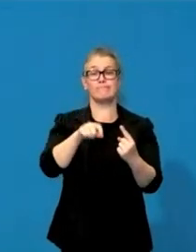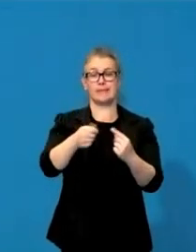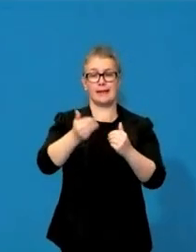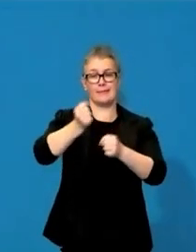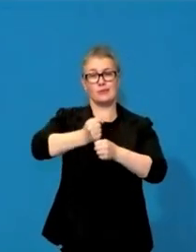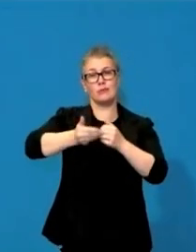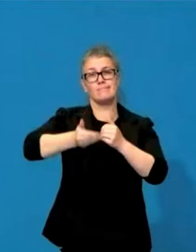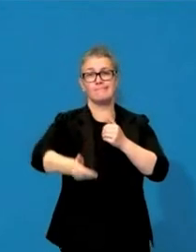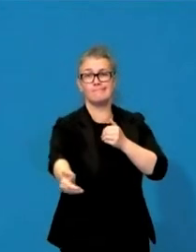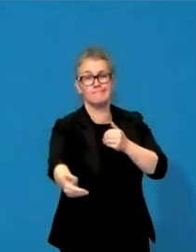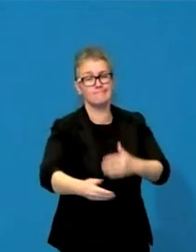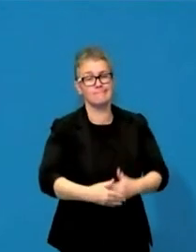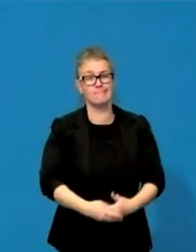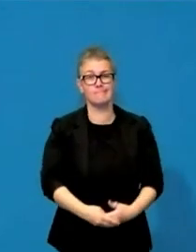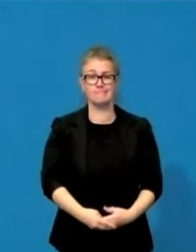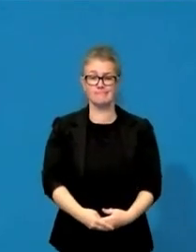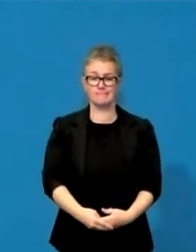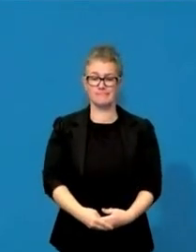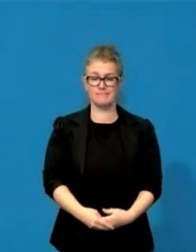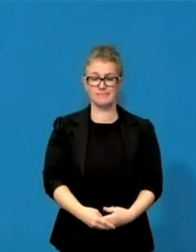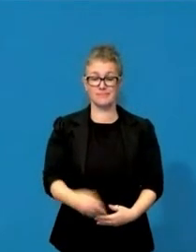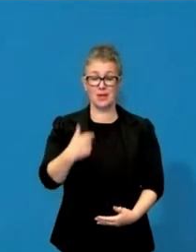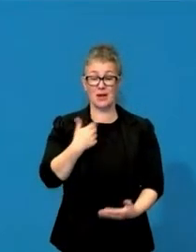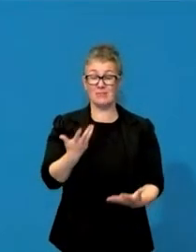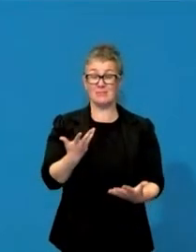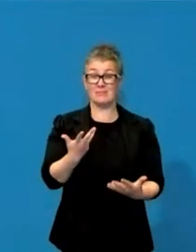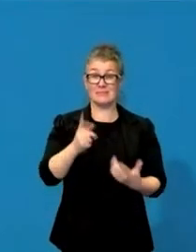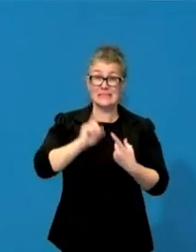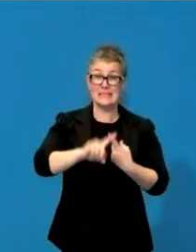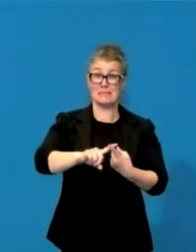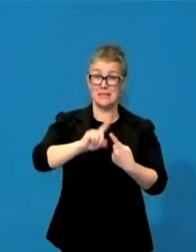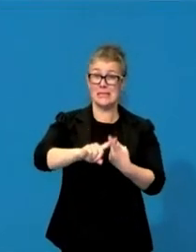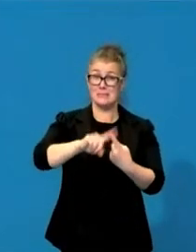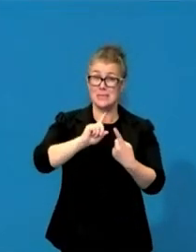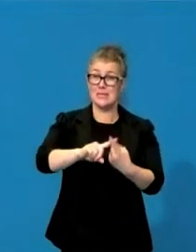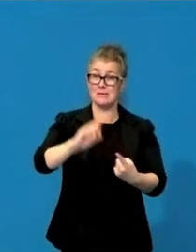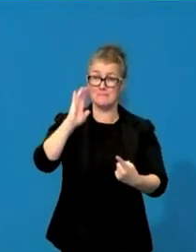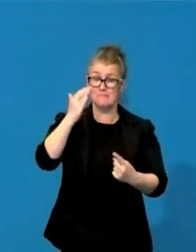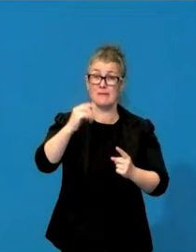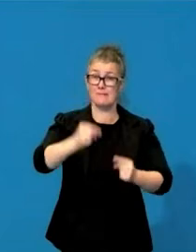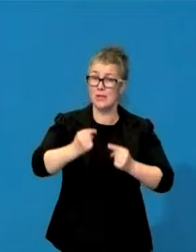You know. I just keep - you've got to keep fighting until I get somewhere.